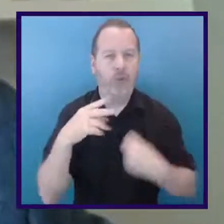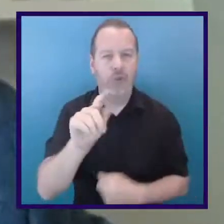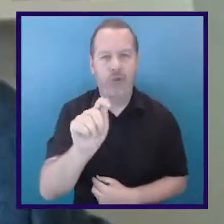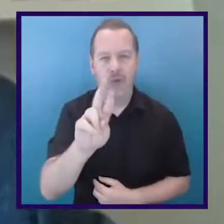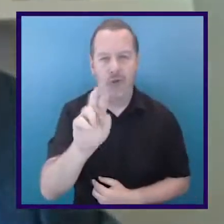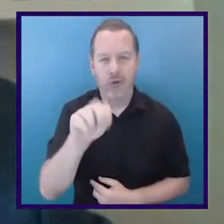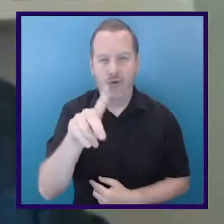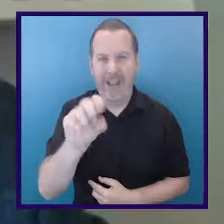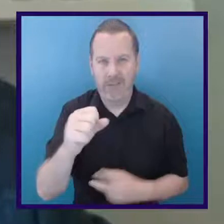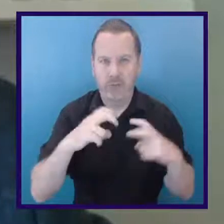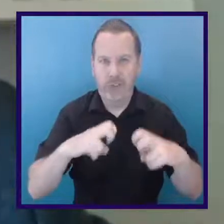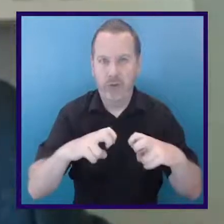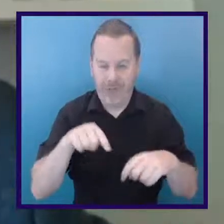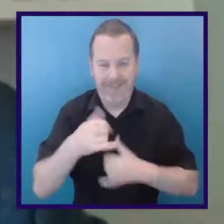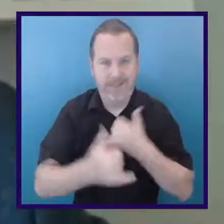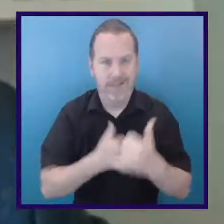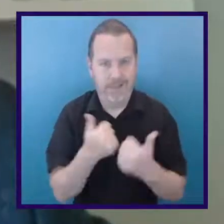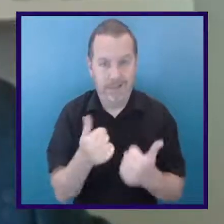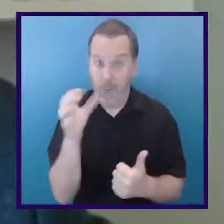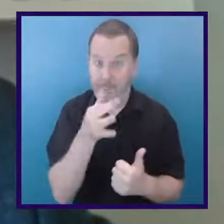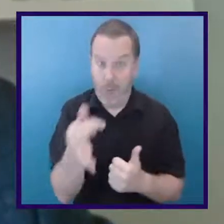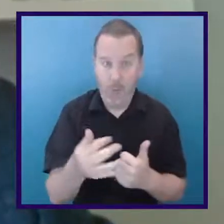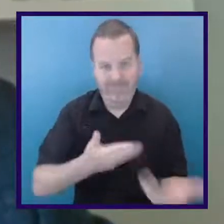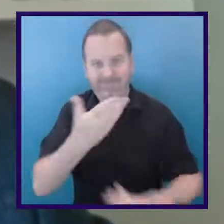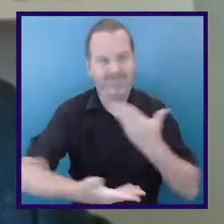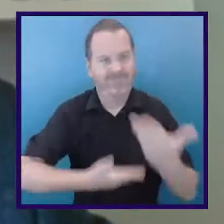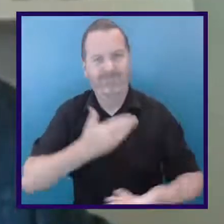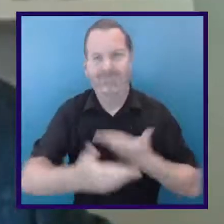I very much look forward to presenting our findings to you today.